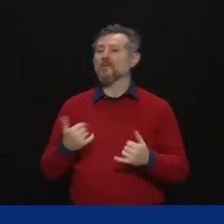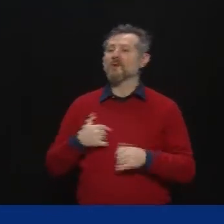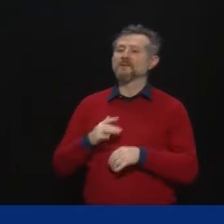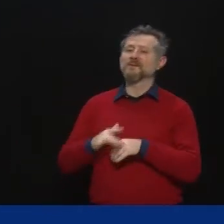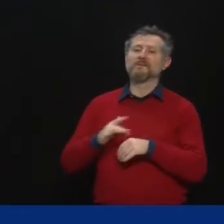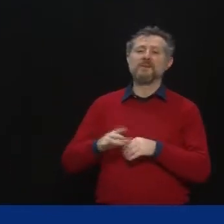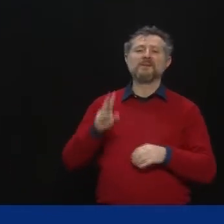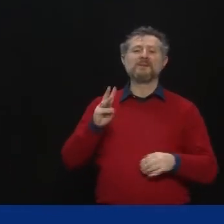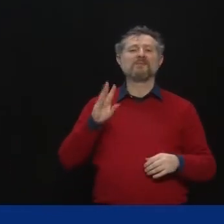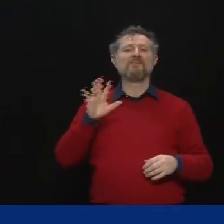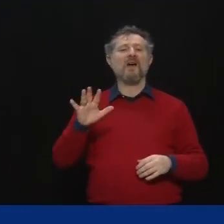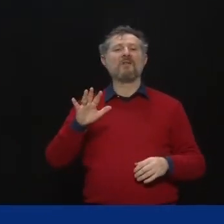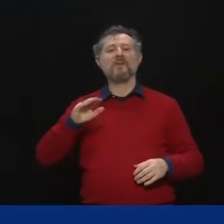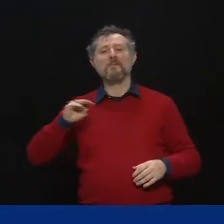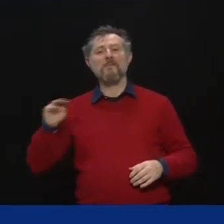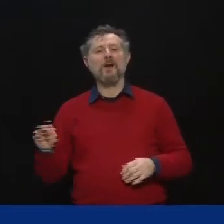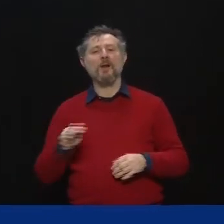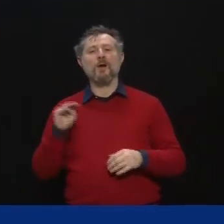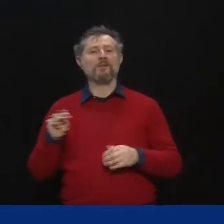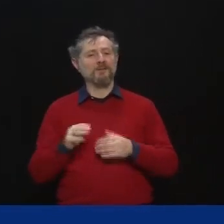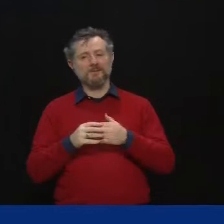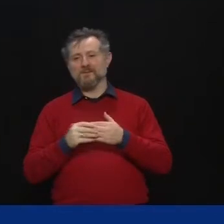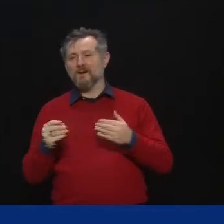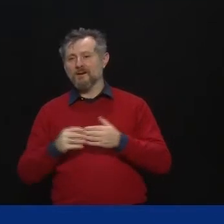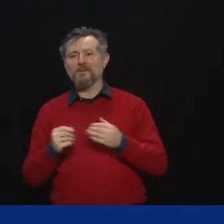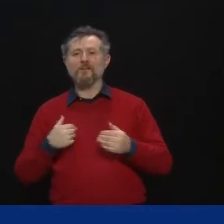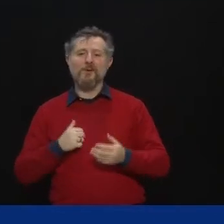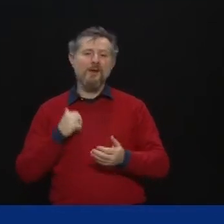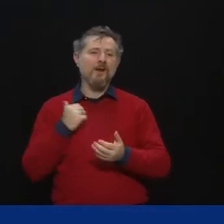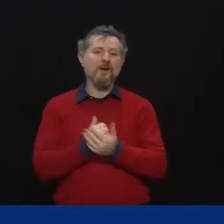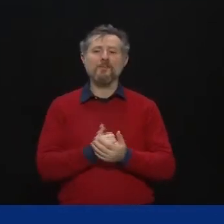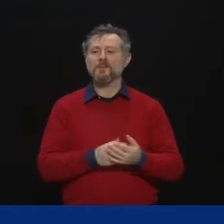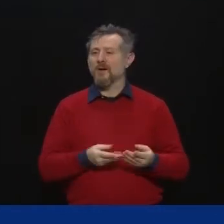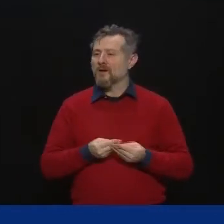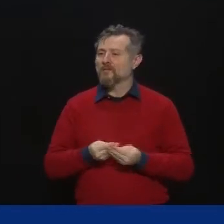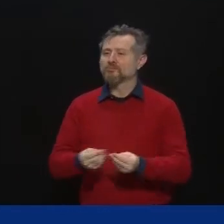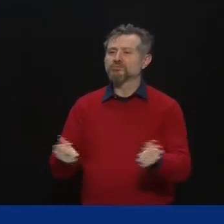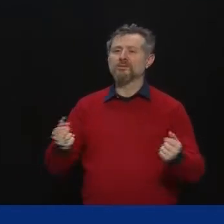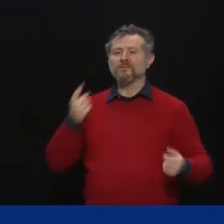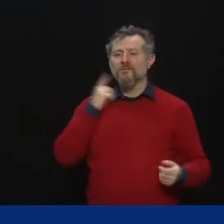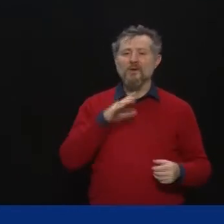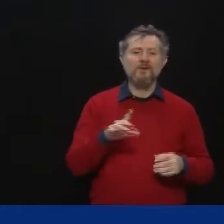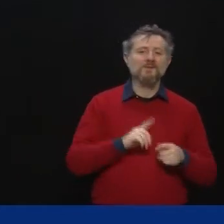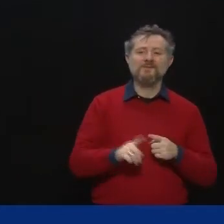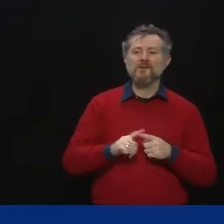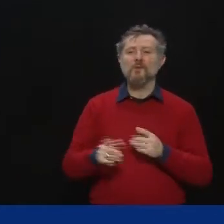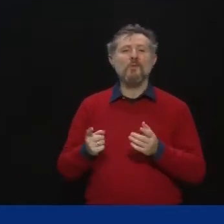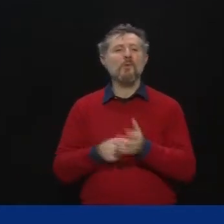MORE RESOURCES TO GET THIS DONE. I SAID, OKAY, WE'VE GOT THEM FOR YOU.